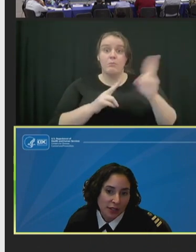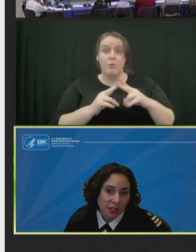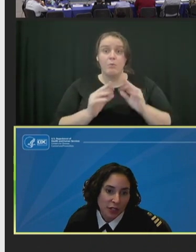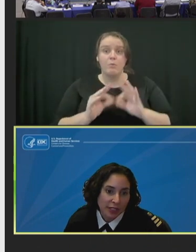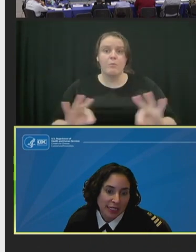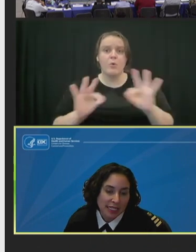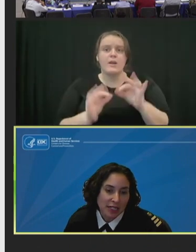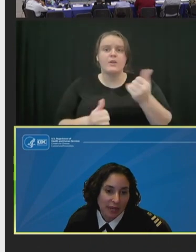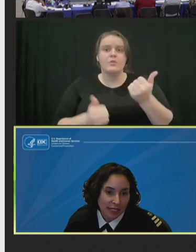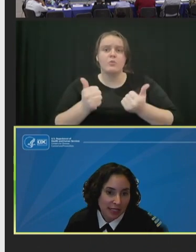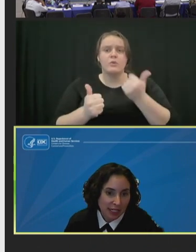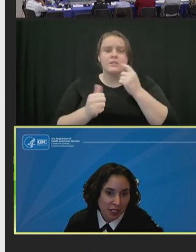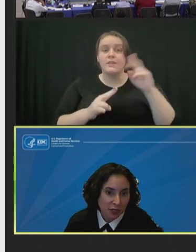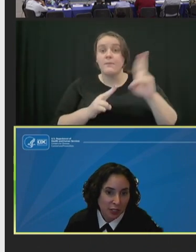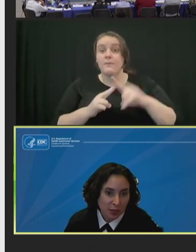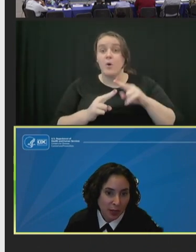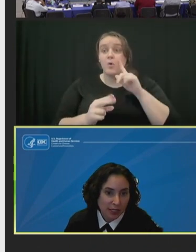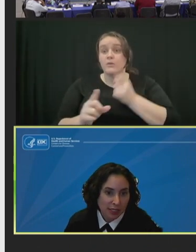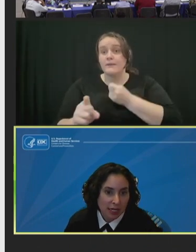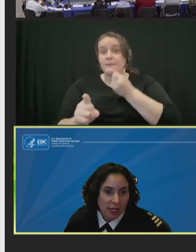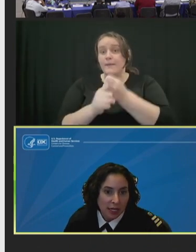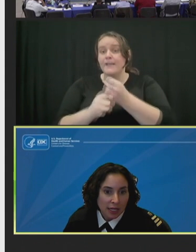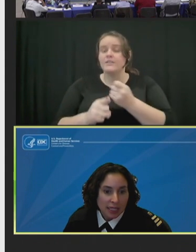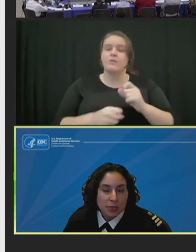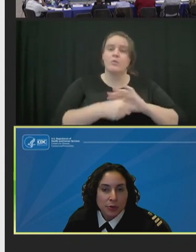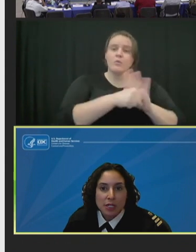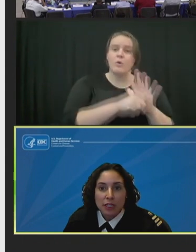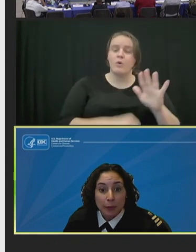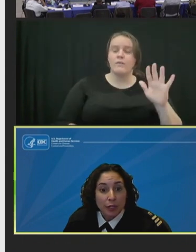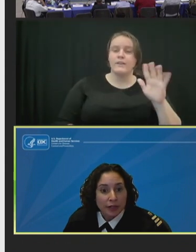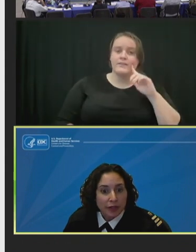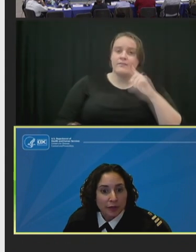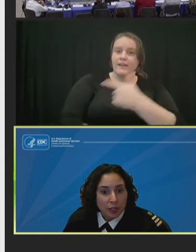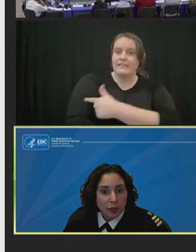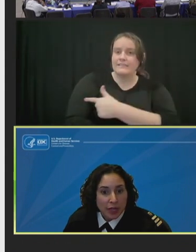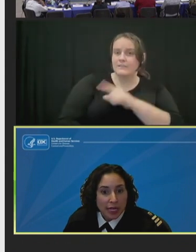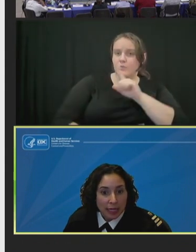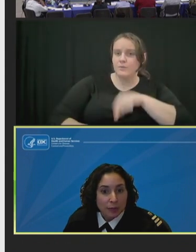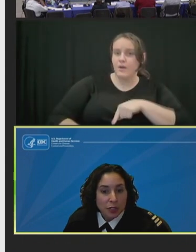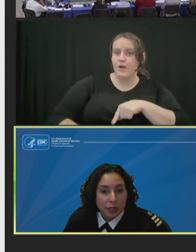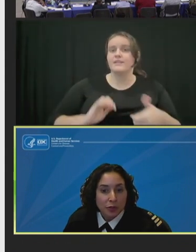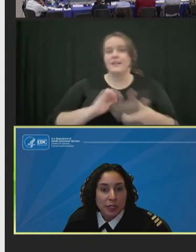the COVID-19 vaccination response? This was a collaborative effort with the aim to recruit a